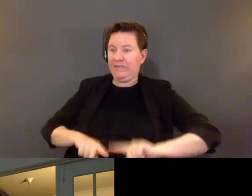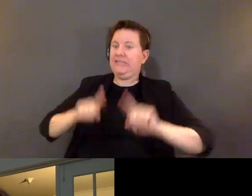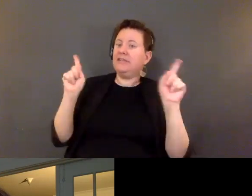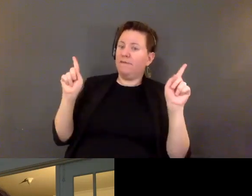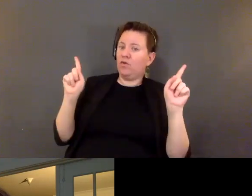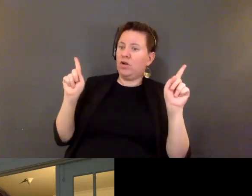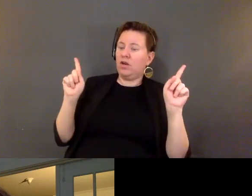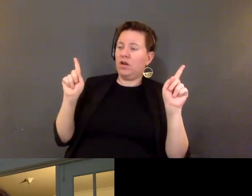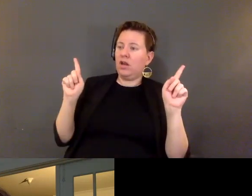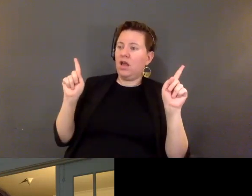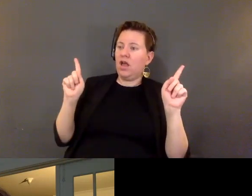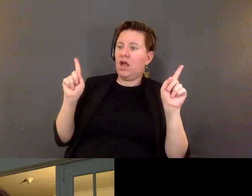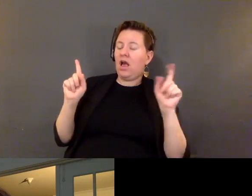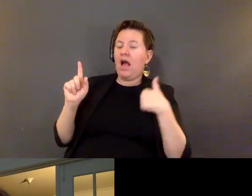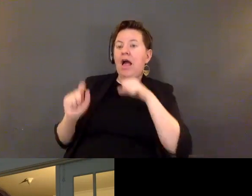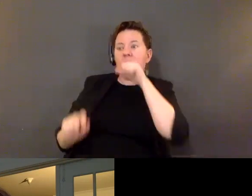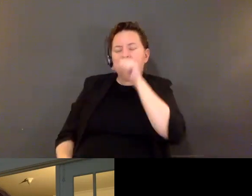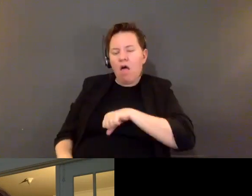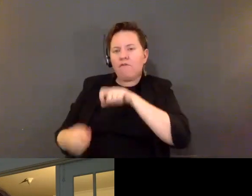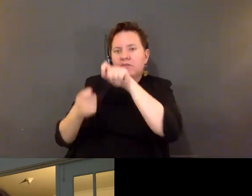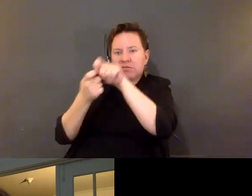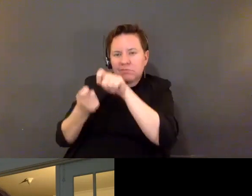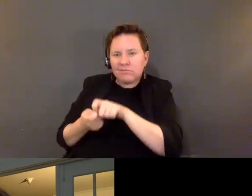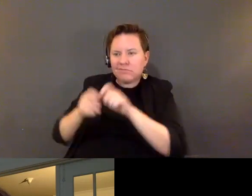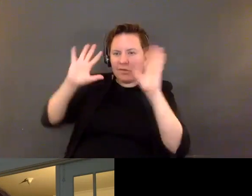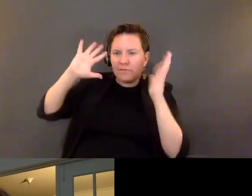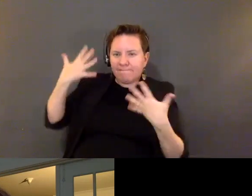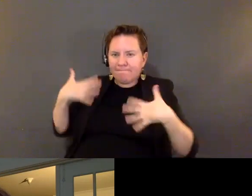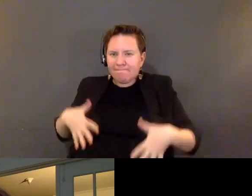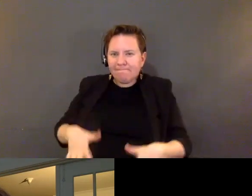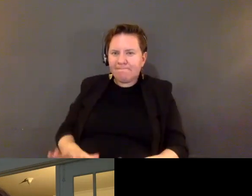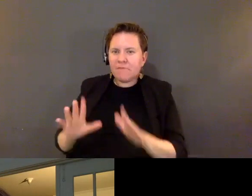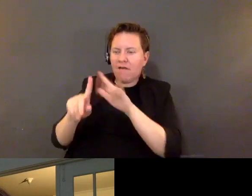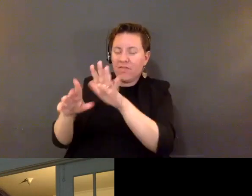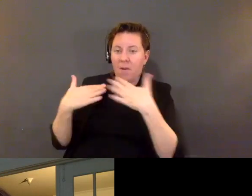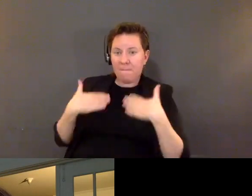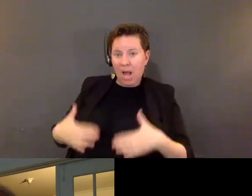not only do i love the specificities of their body it's the specificities of what they look like